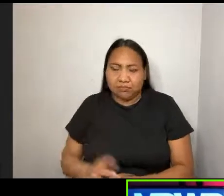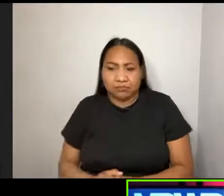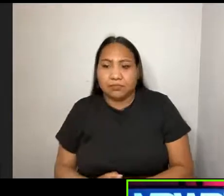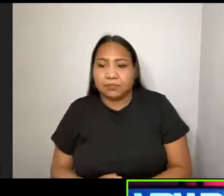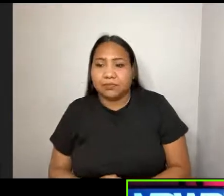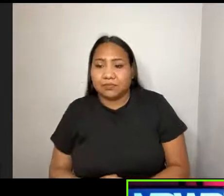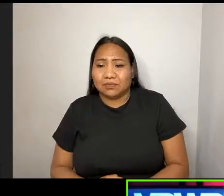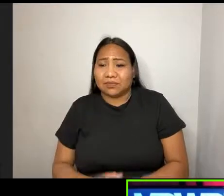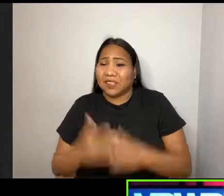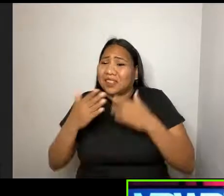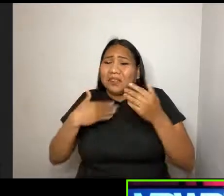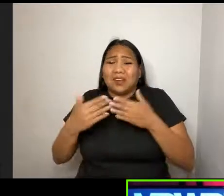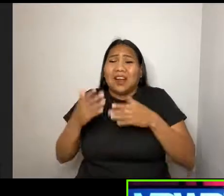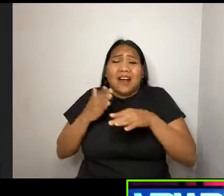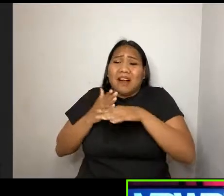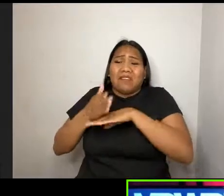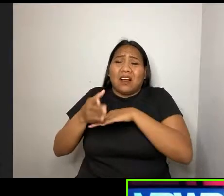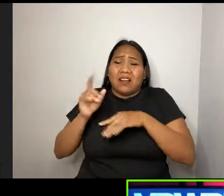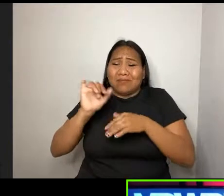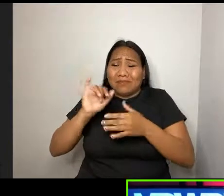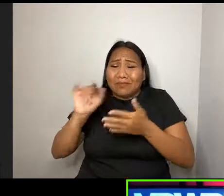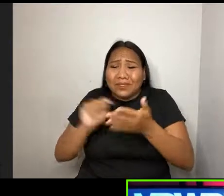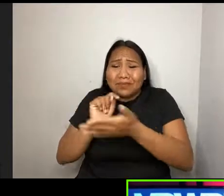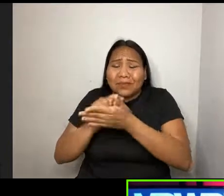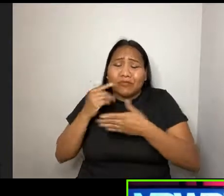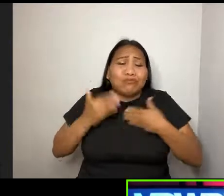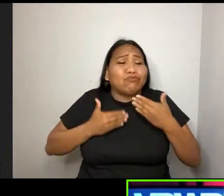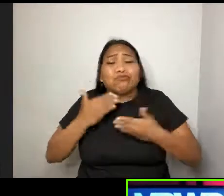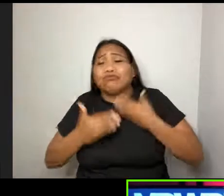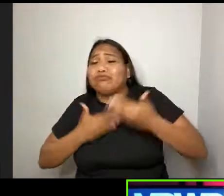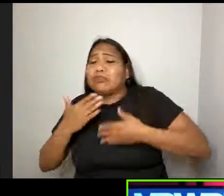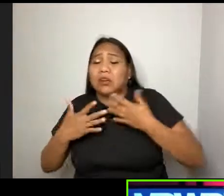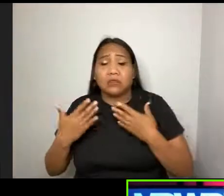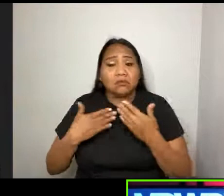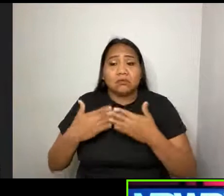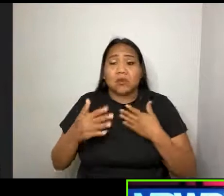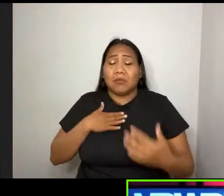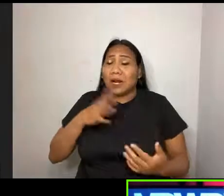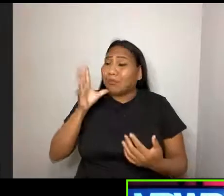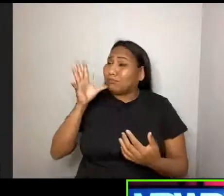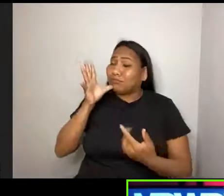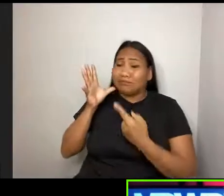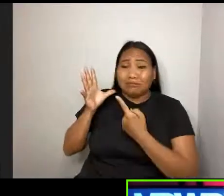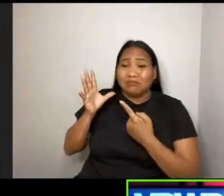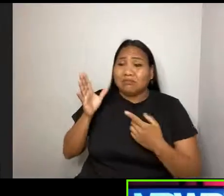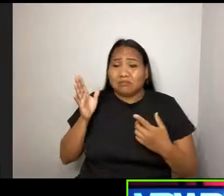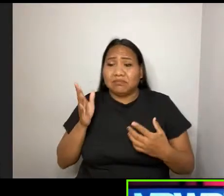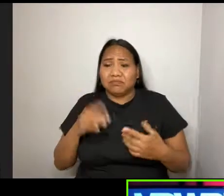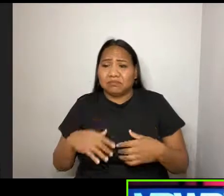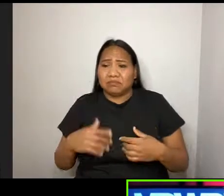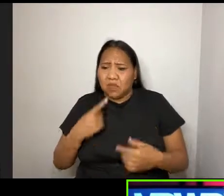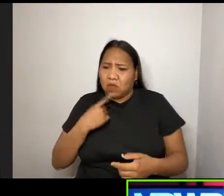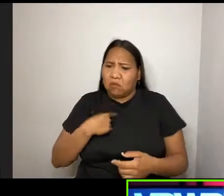mother would insist to have me go to powwows and reconnect with my culture, I was resistant because